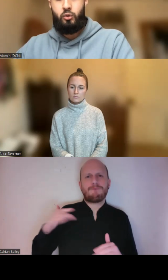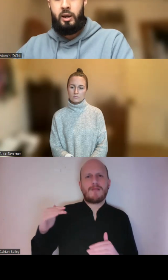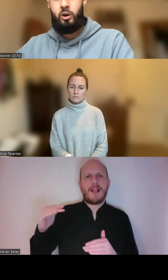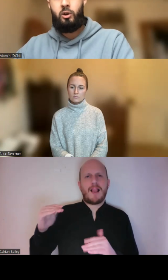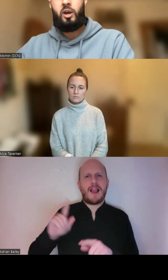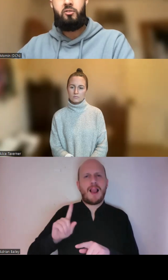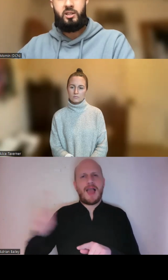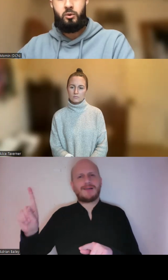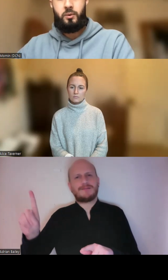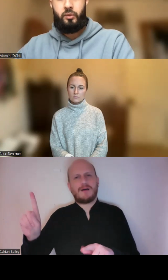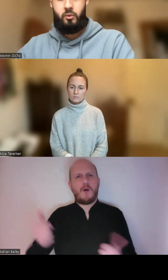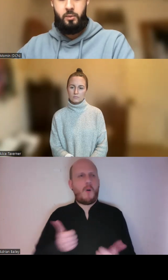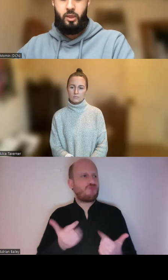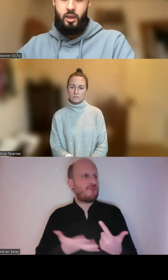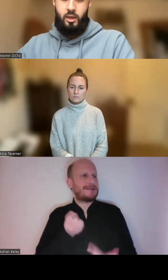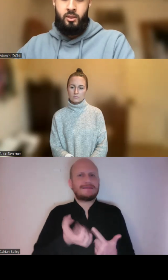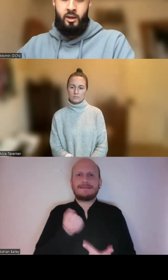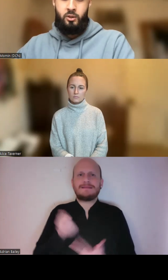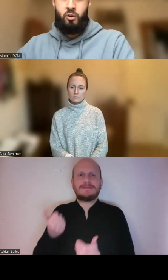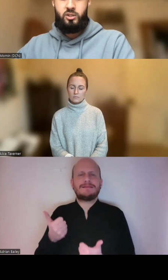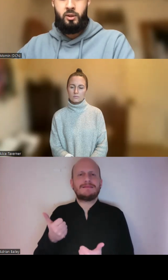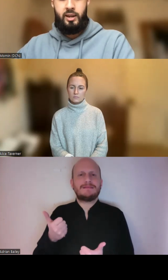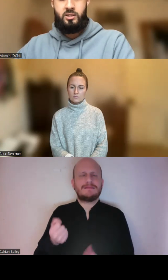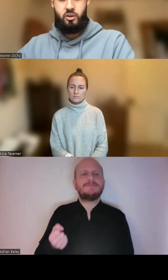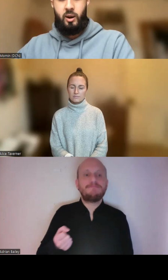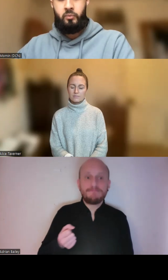You might want to look at Facebook. Then you've got something like Instagram